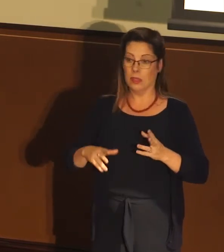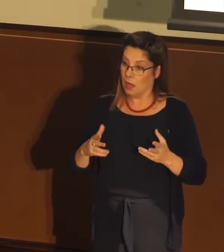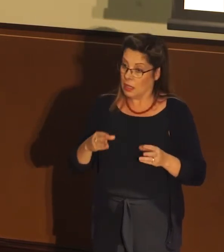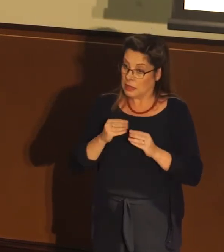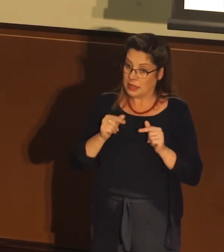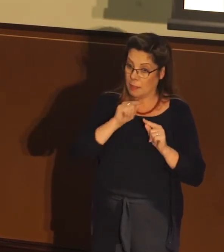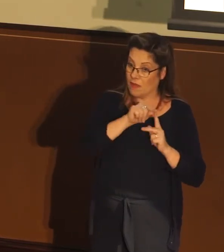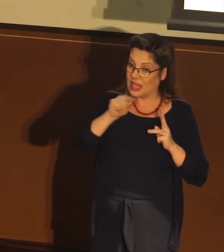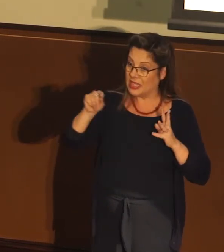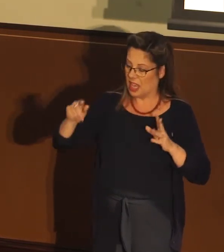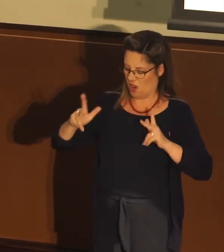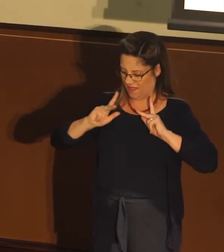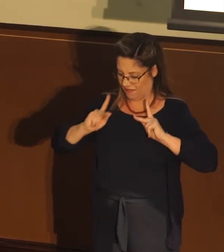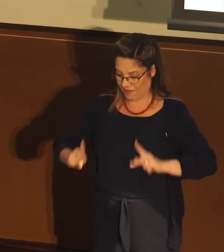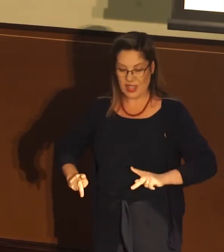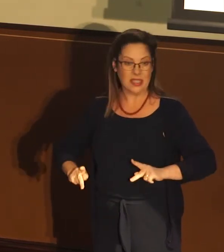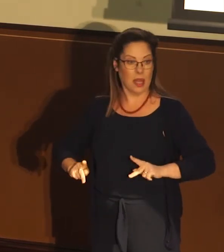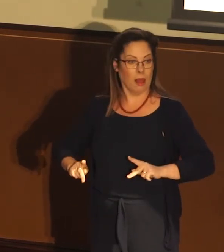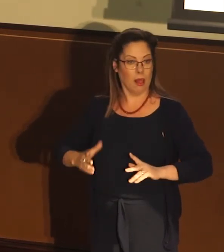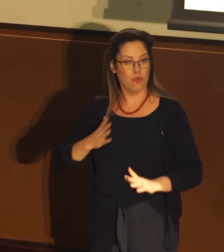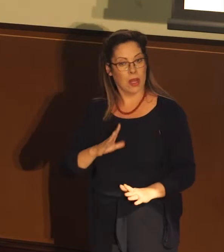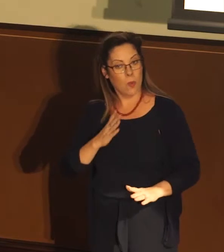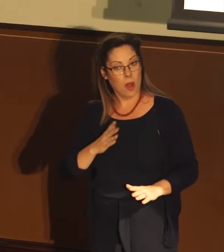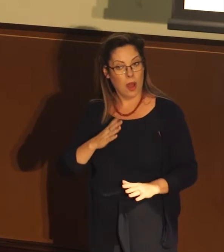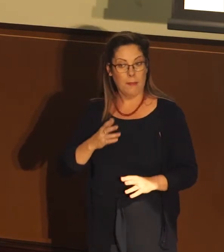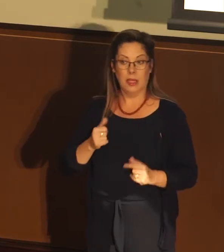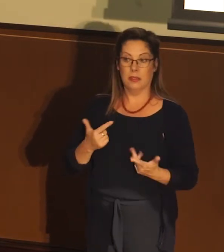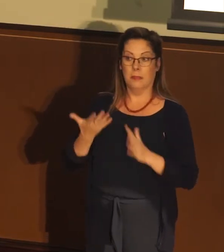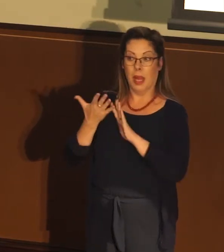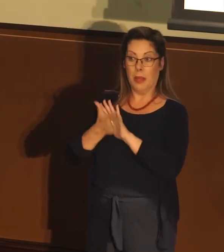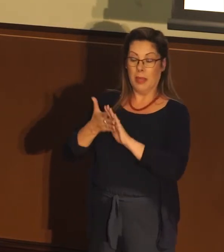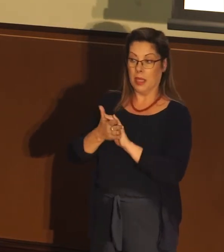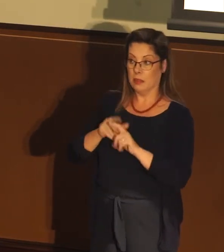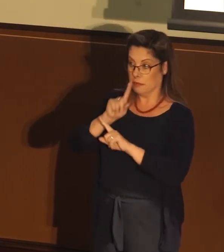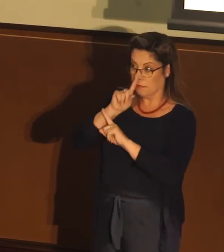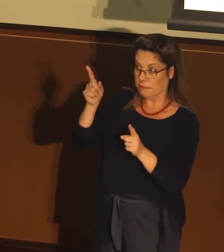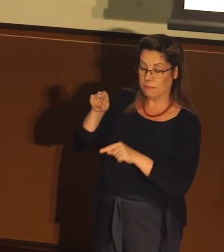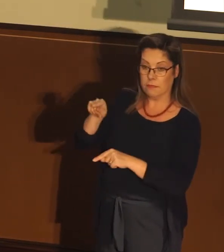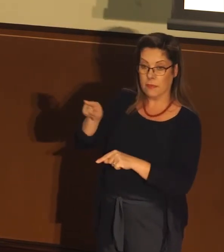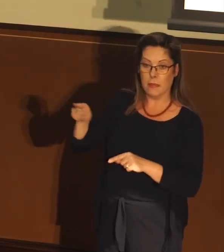but not necessarily always going to be that case. We've got a lot of team members, we have team lifting,